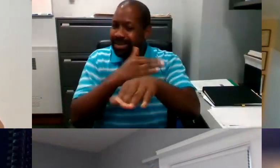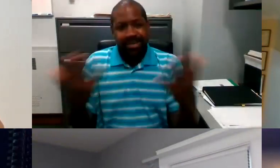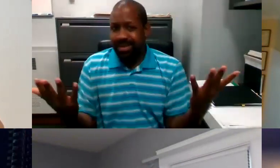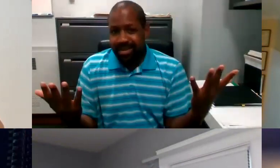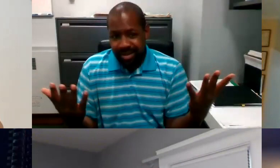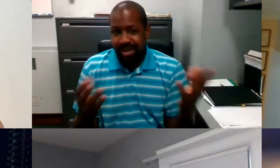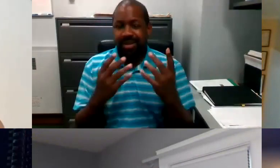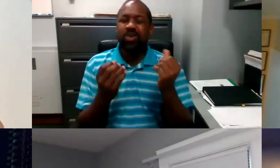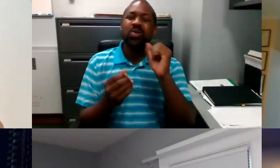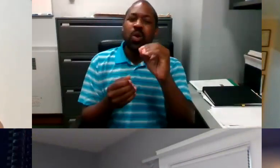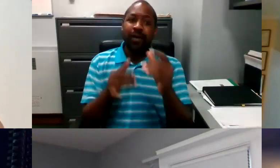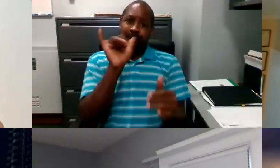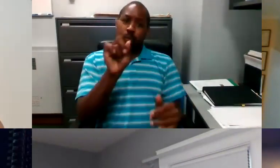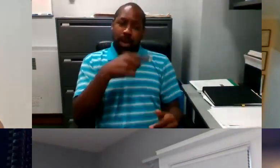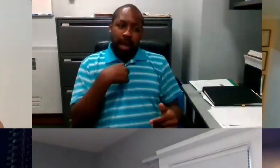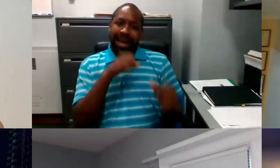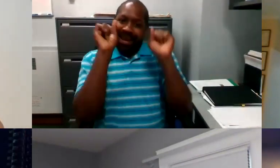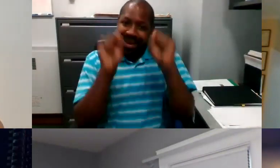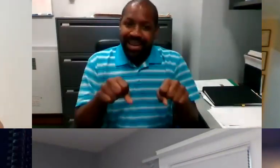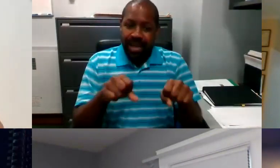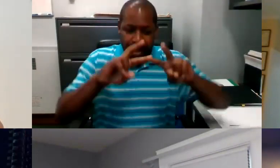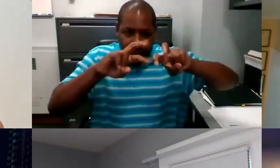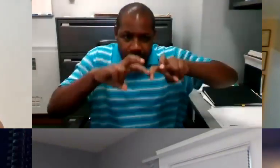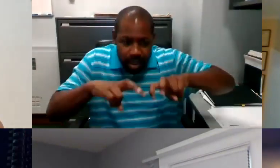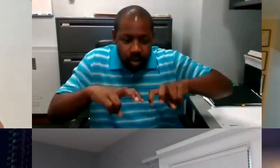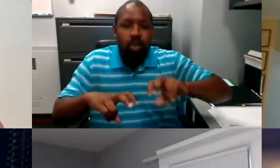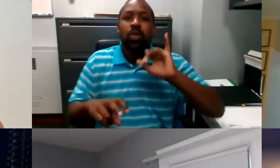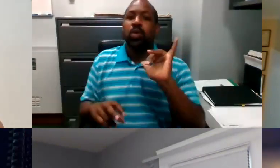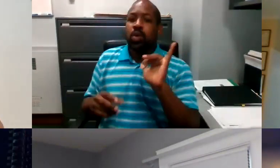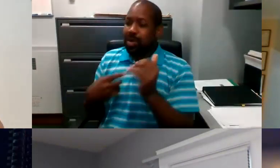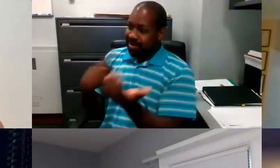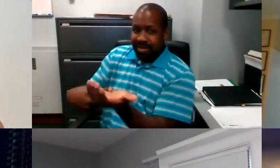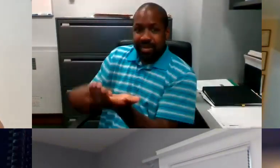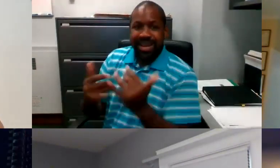THAT'S WHY I SET THIS MEETING UP, BECAUSE I WANTED TO IDENTIFY THE REALLY BIG PROBLEMS.